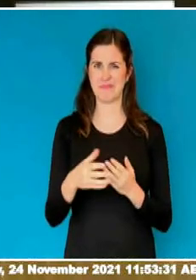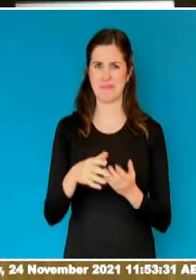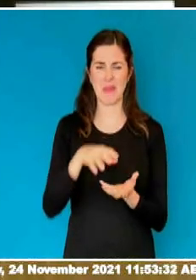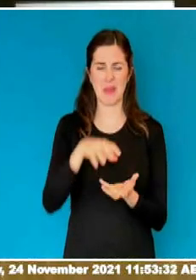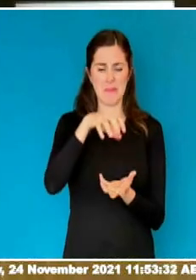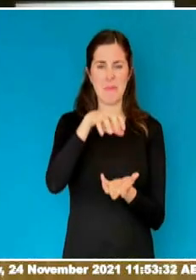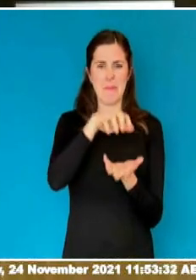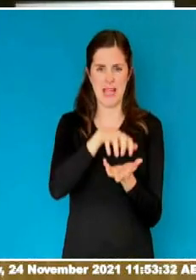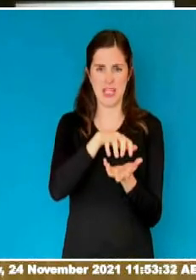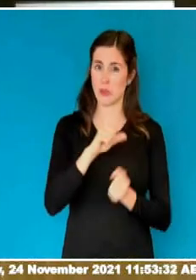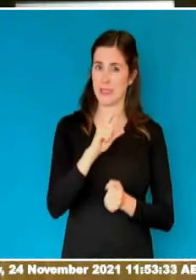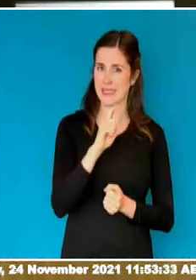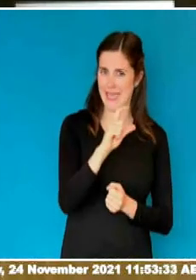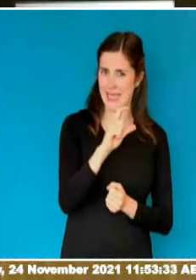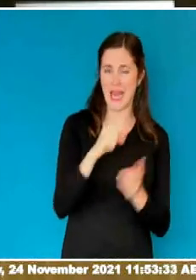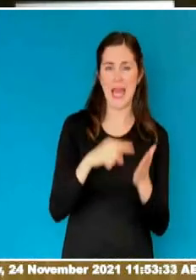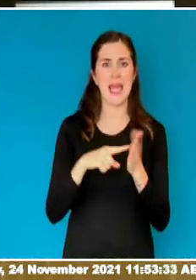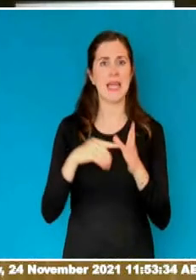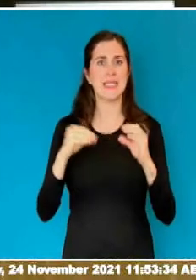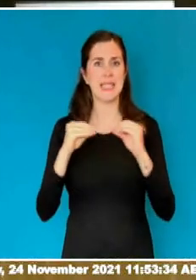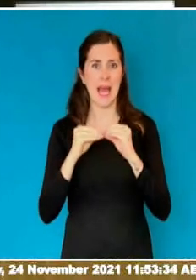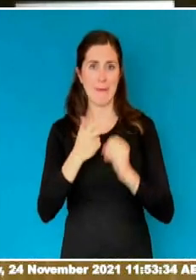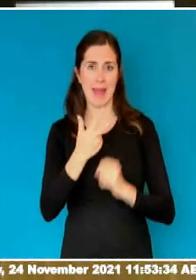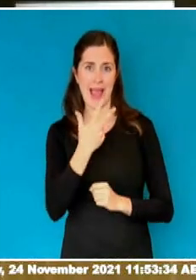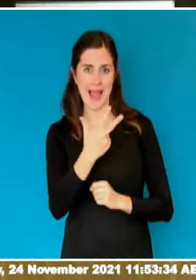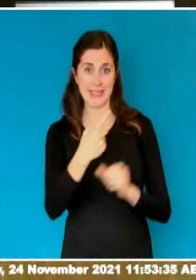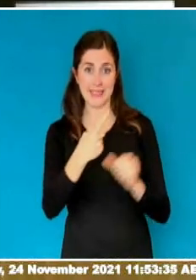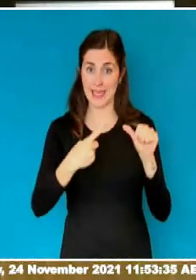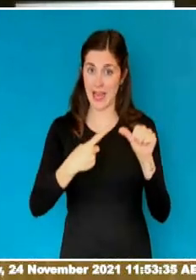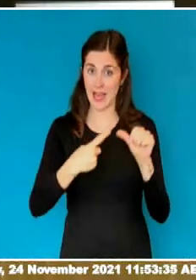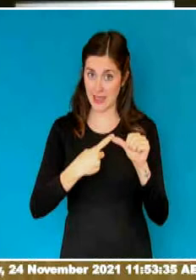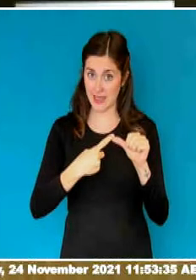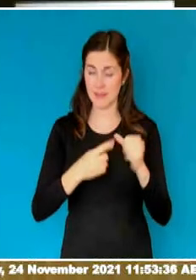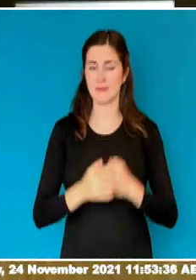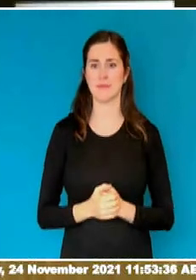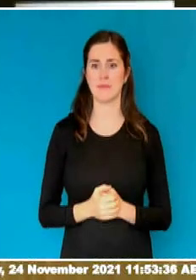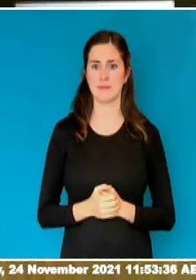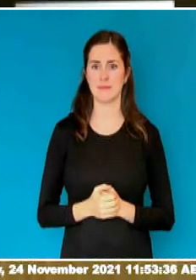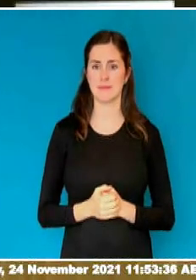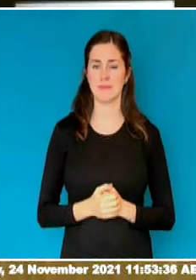at Tabs 7, 8 and 8A.